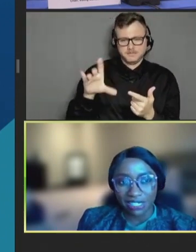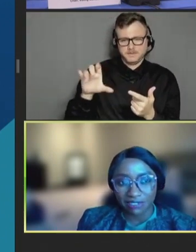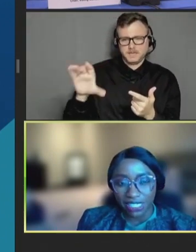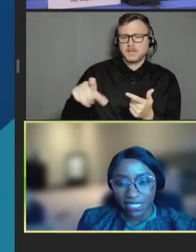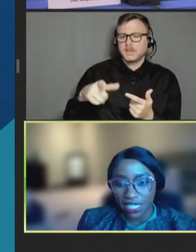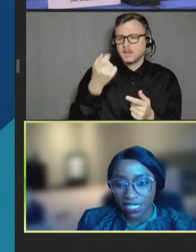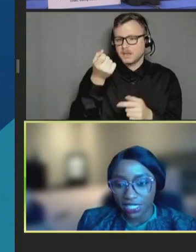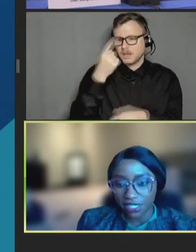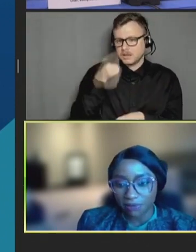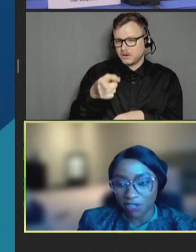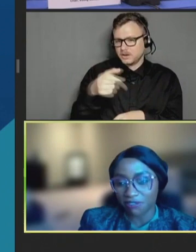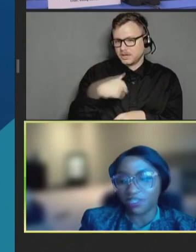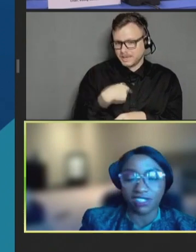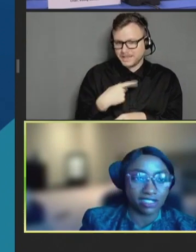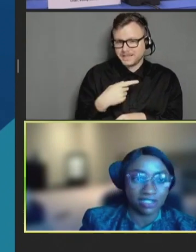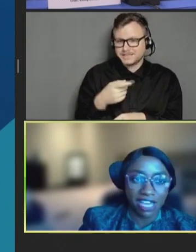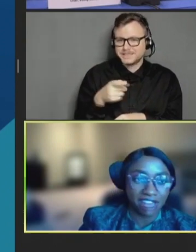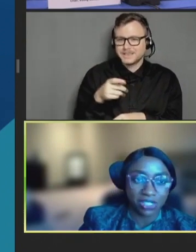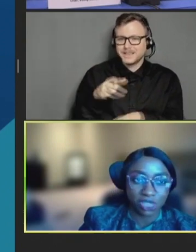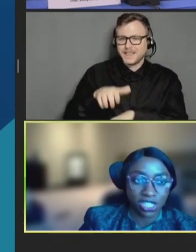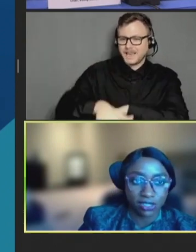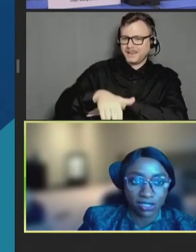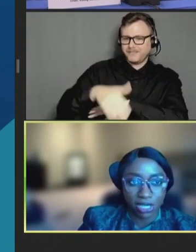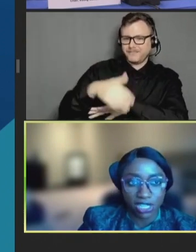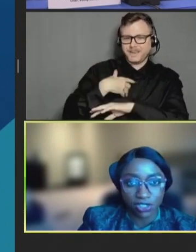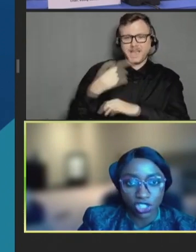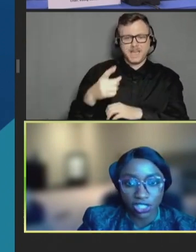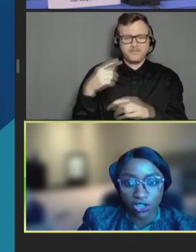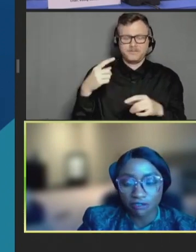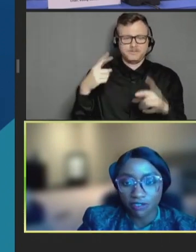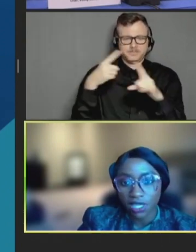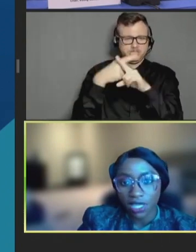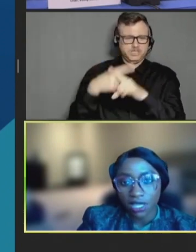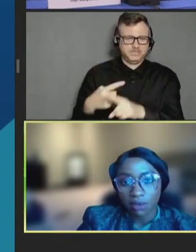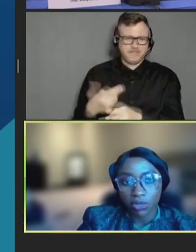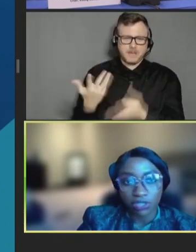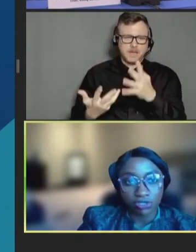is late evening and if the -- if I have technical challenges, I might have to turn it off. But it's